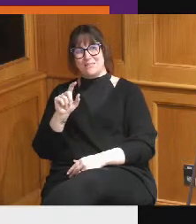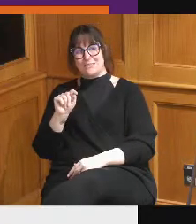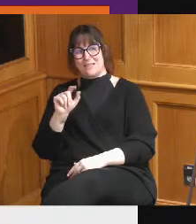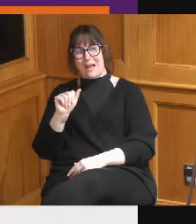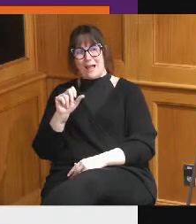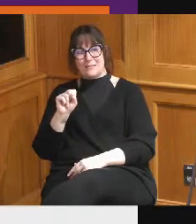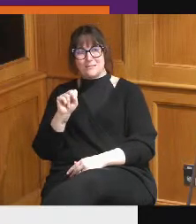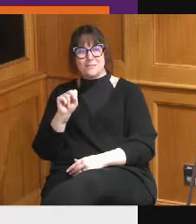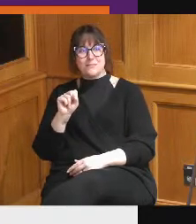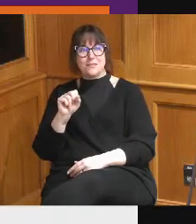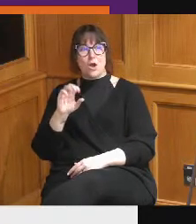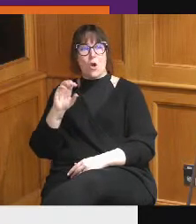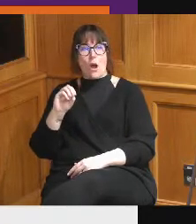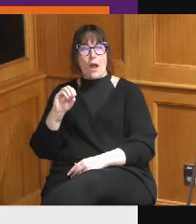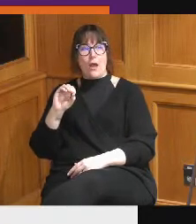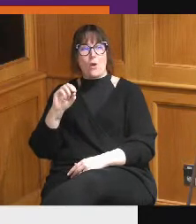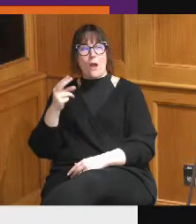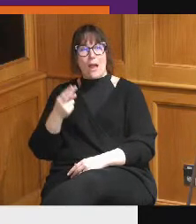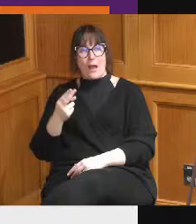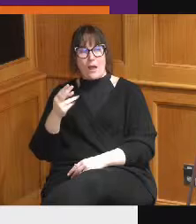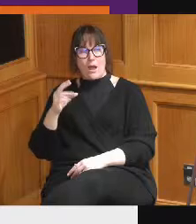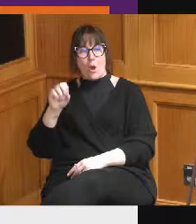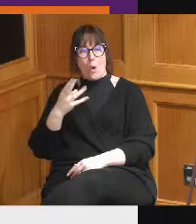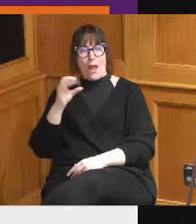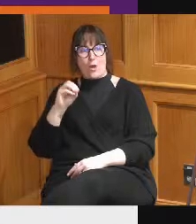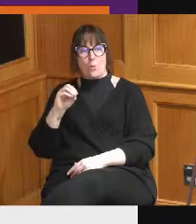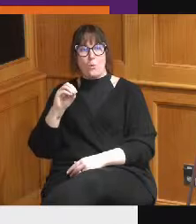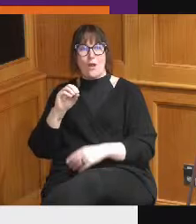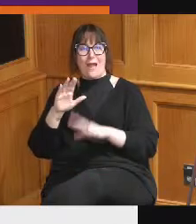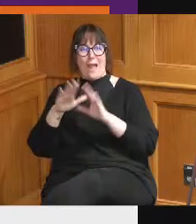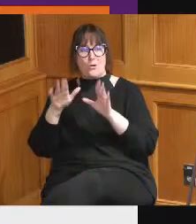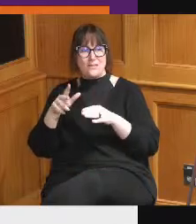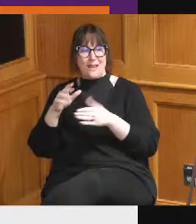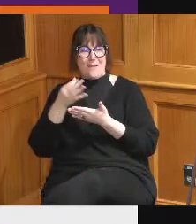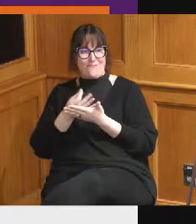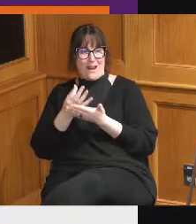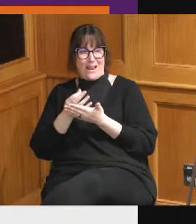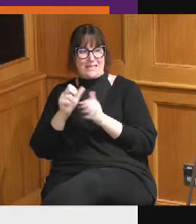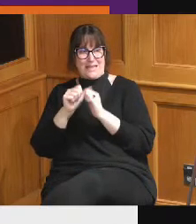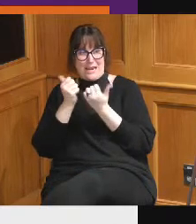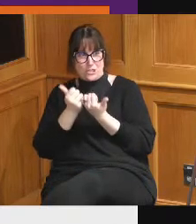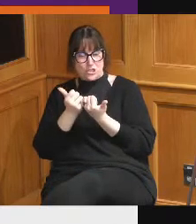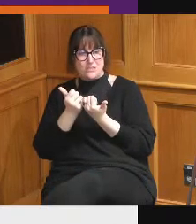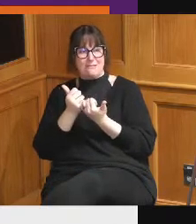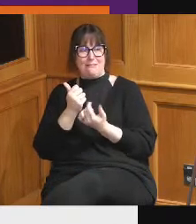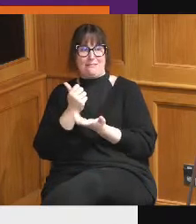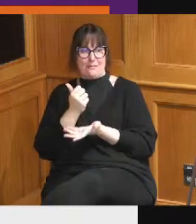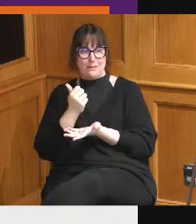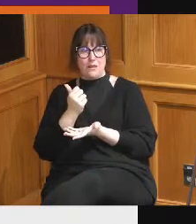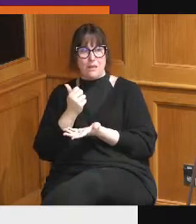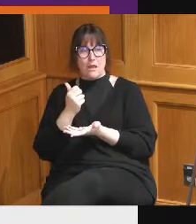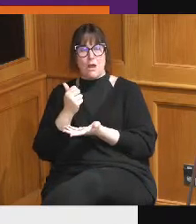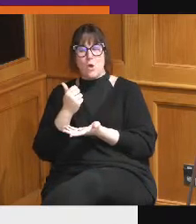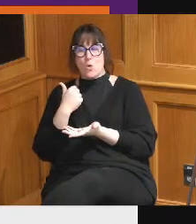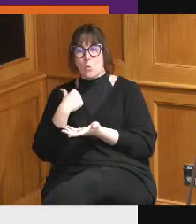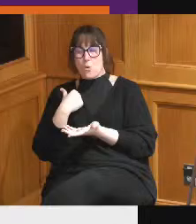Ohio Housing Finance Agency from the applications they see for projects basically just in that world